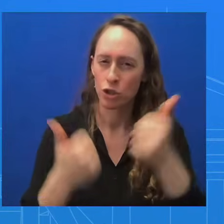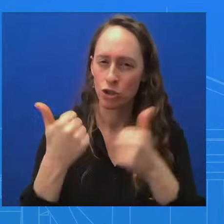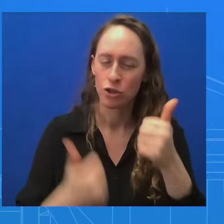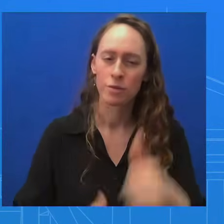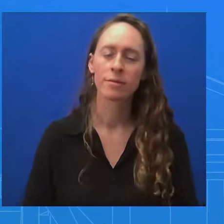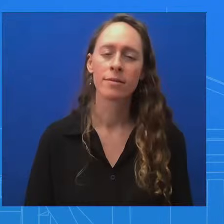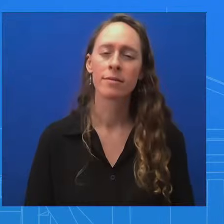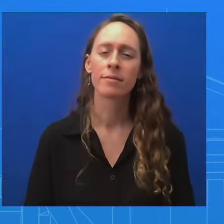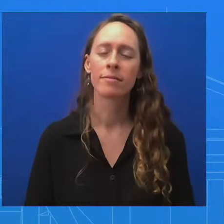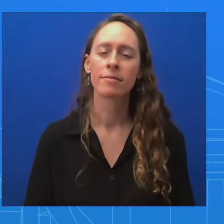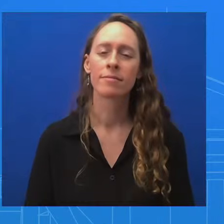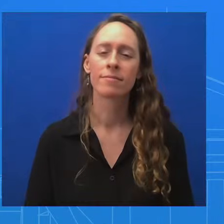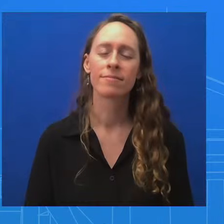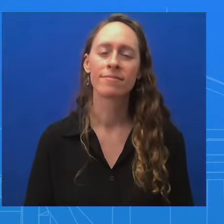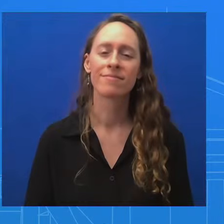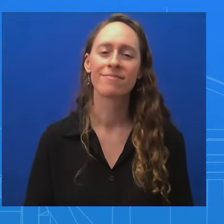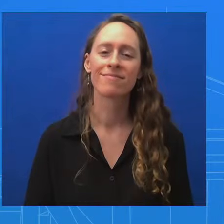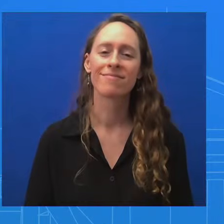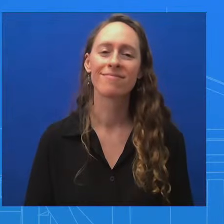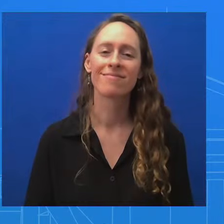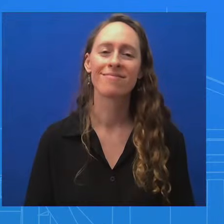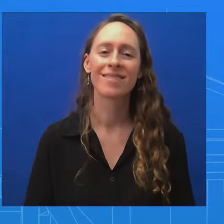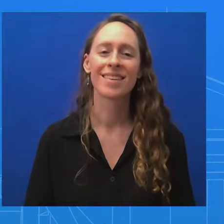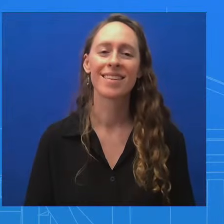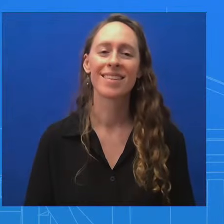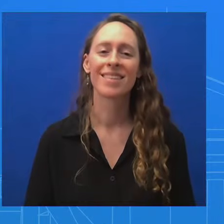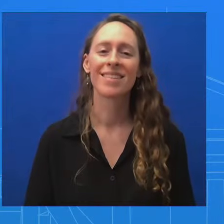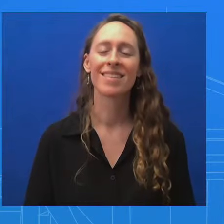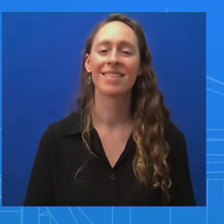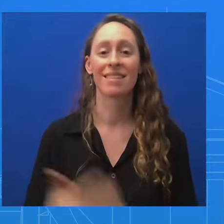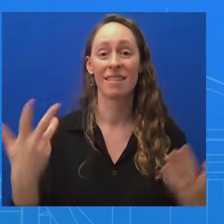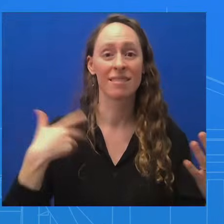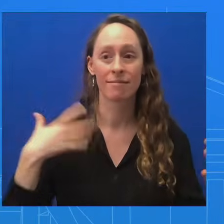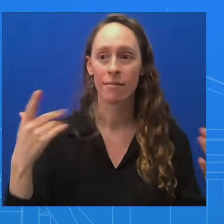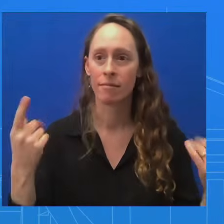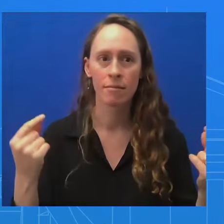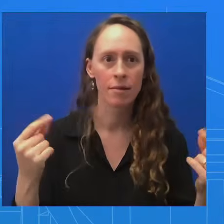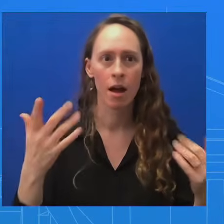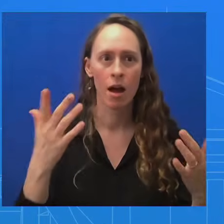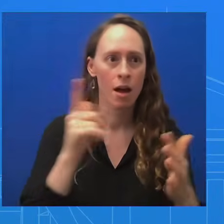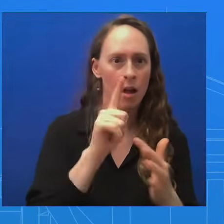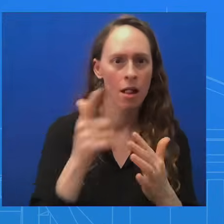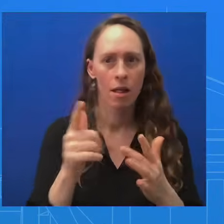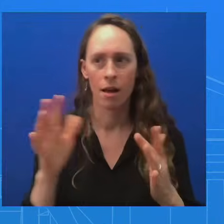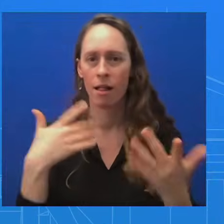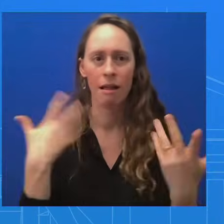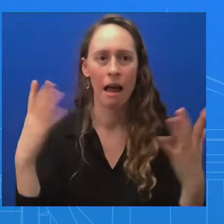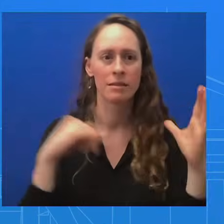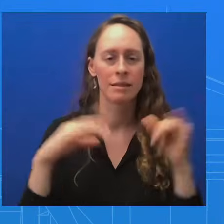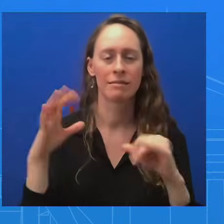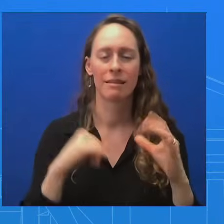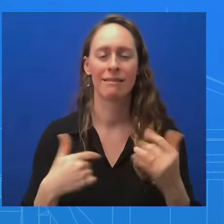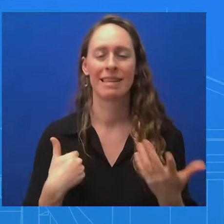those conversation in the -- in the Senate, negotiations, as I've mentioned multiple times already from here. I'm sure you've -- you're tired of me